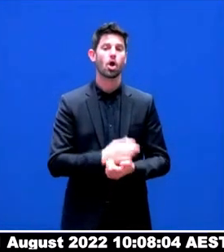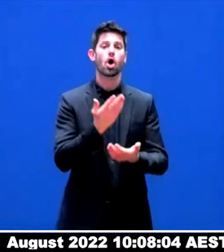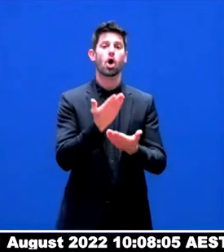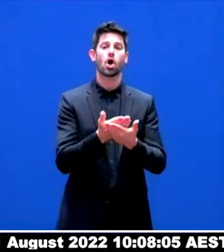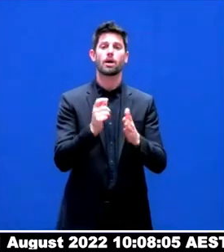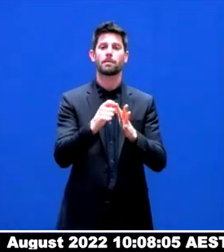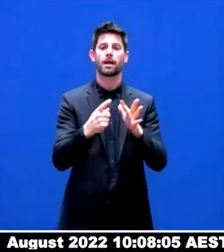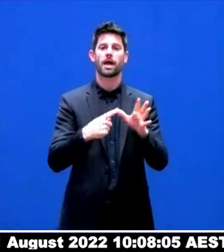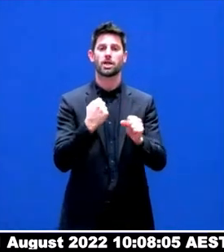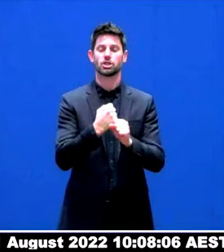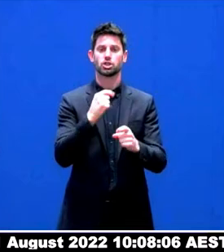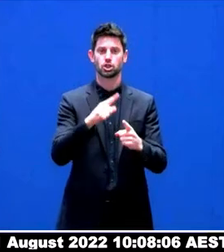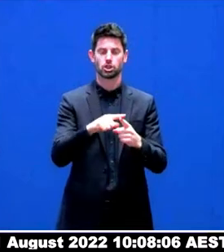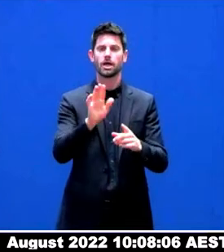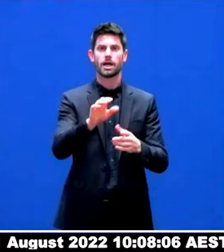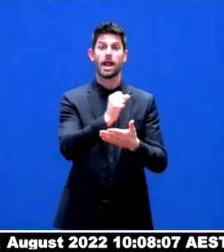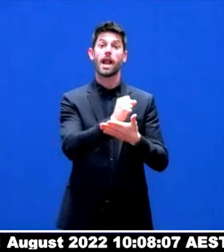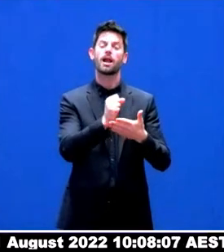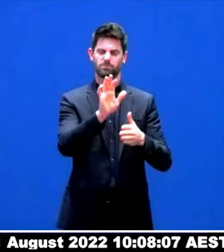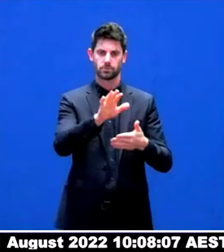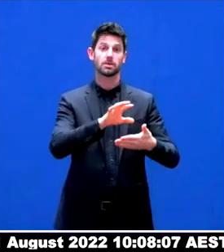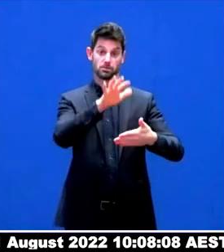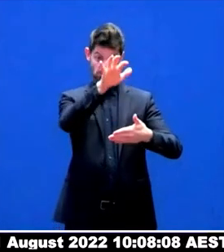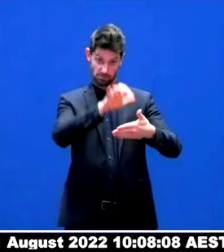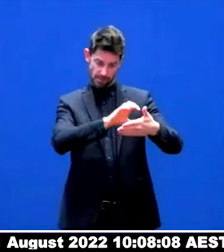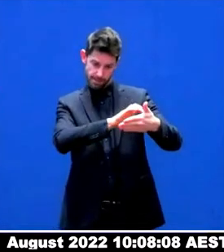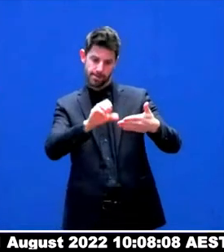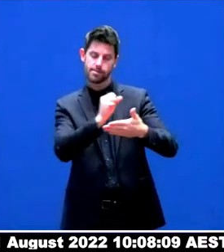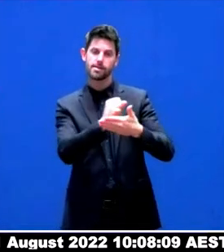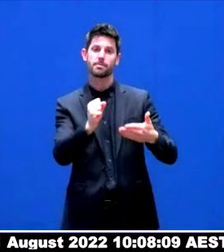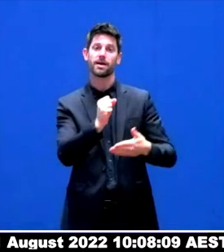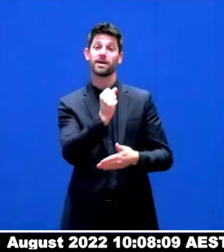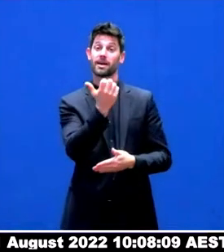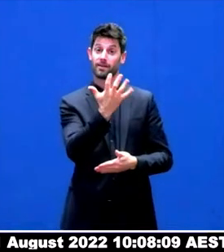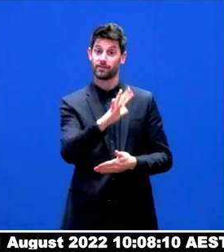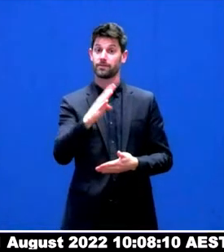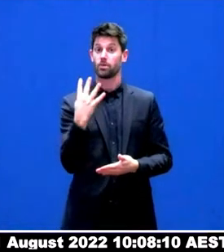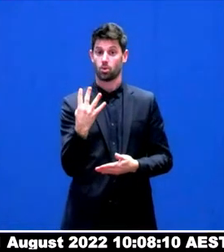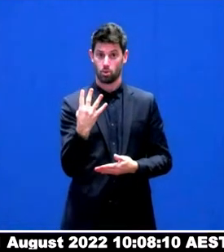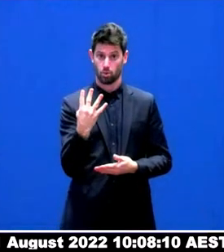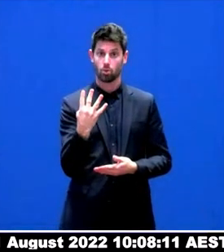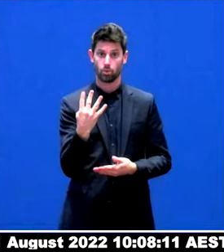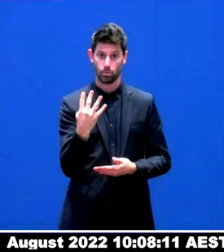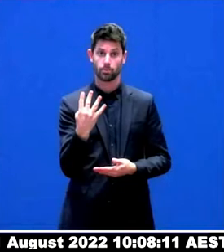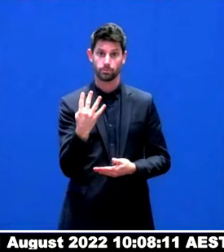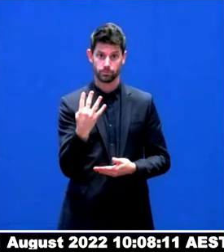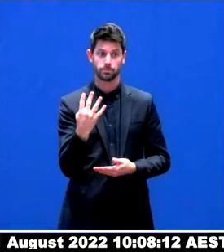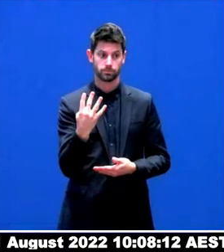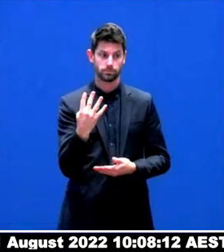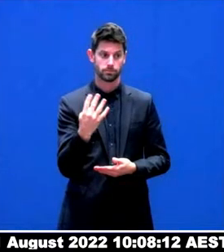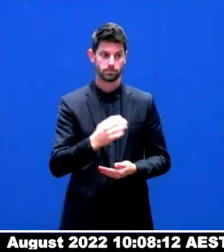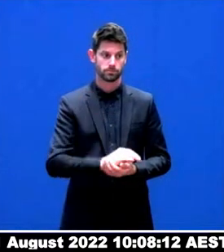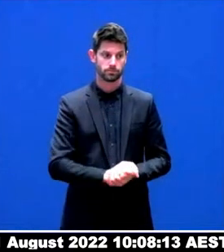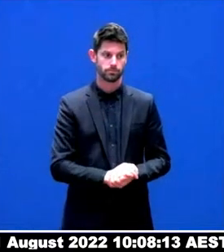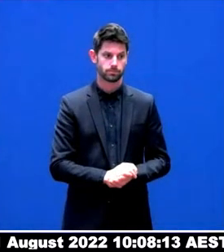On - at paragraph 54 of the Statement there has been an update.